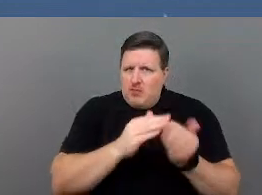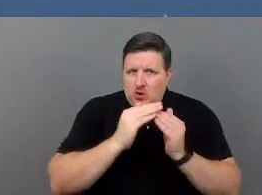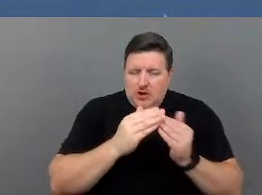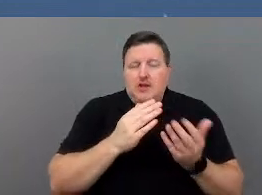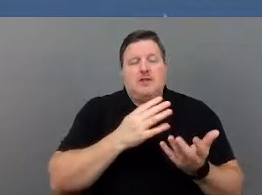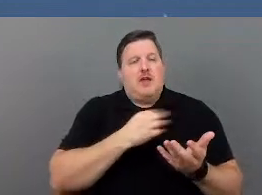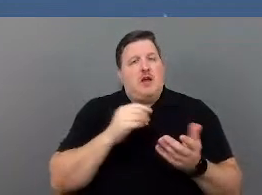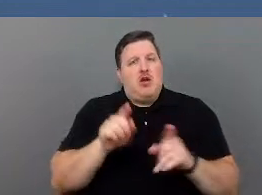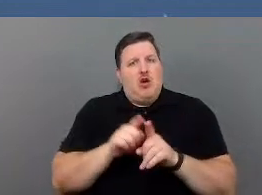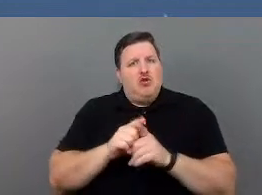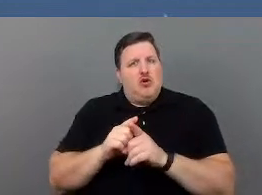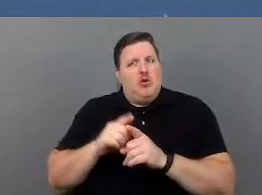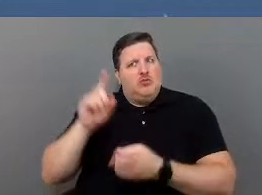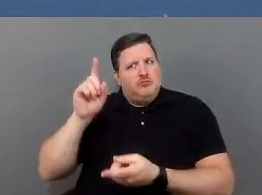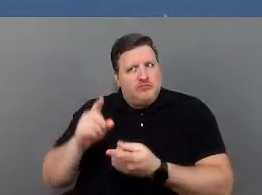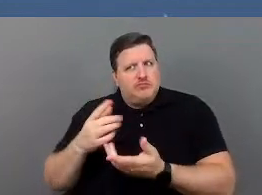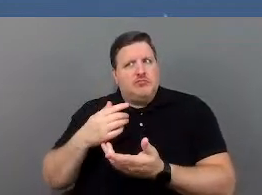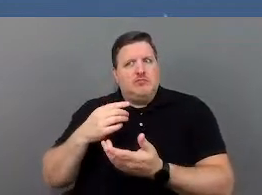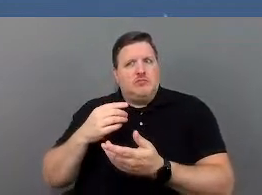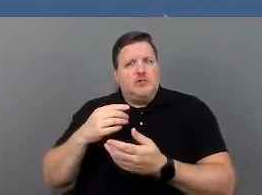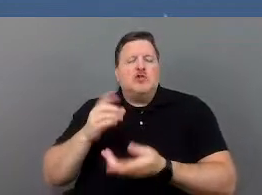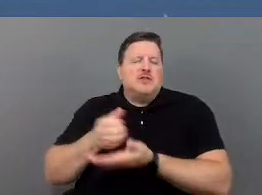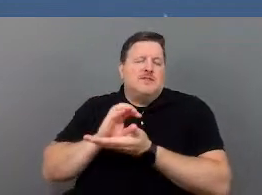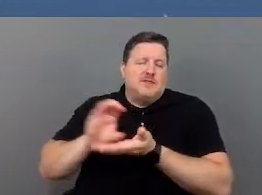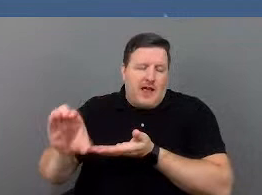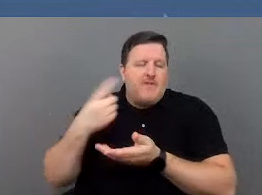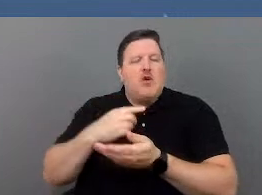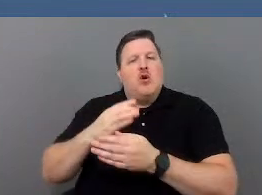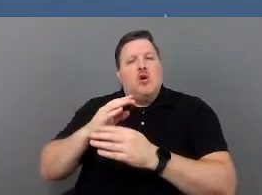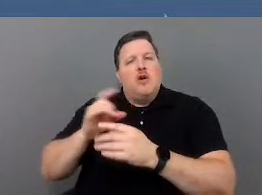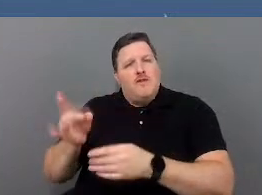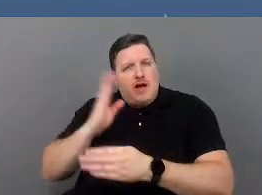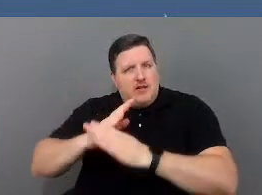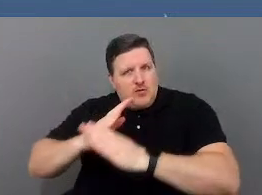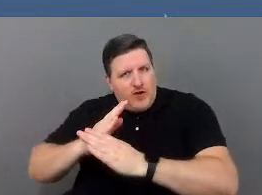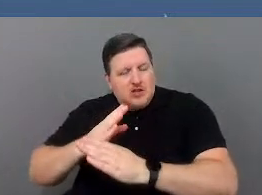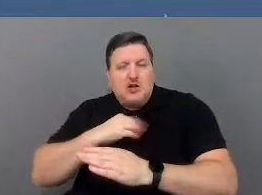PROVIDE STABLE HOUSING, SUPPORT YOUTH, AND MEET BASIC NEEDS. VIOLENCE PREVENTION AND OTHER COMMUNITY-BASED PROGRAMS THAT